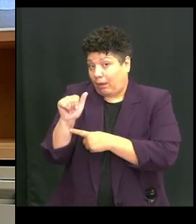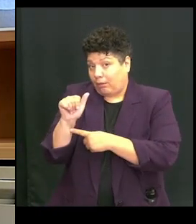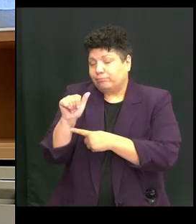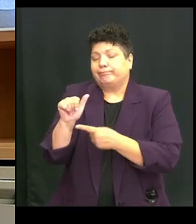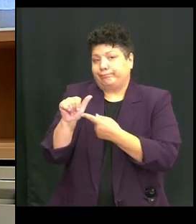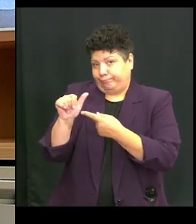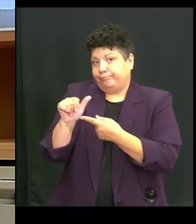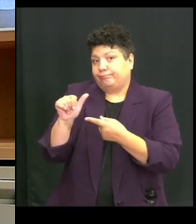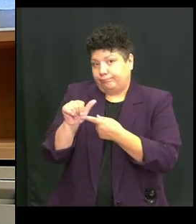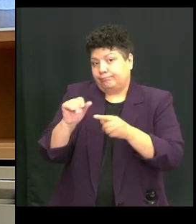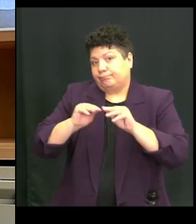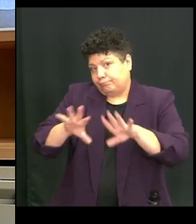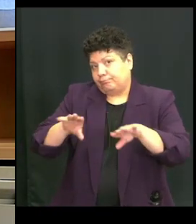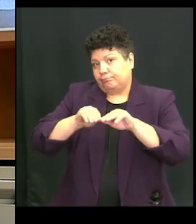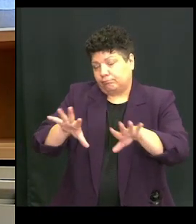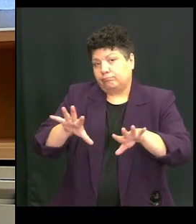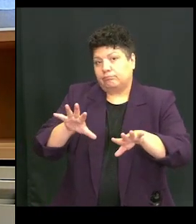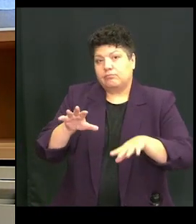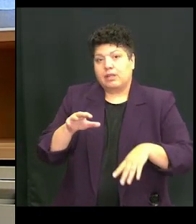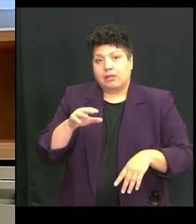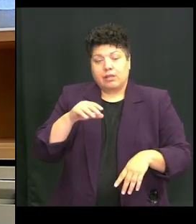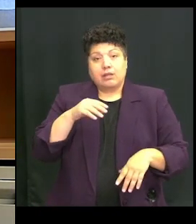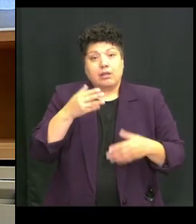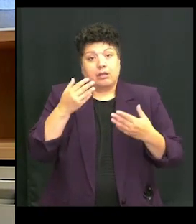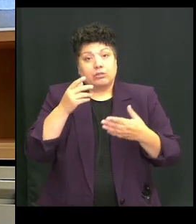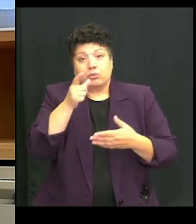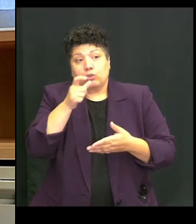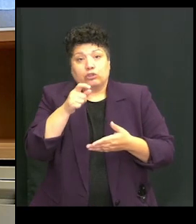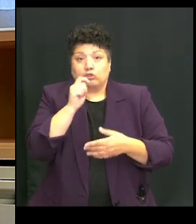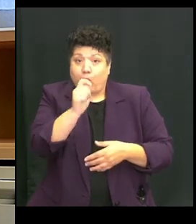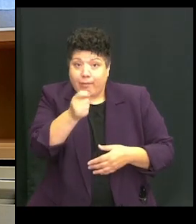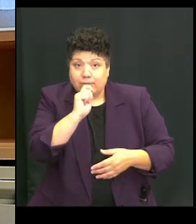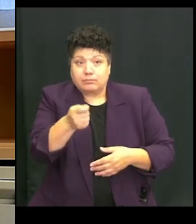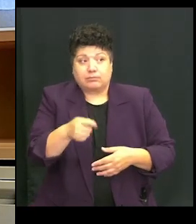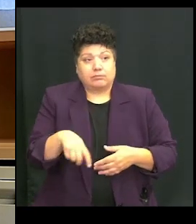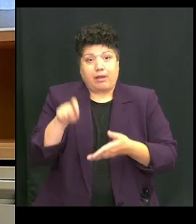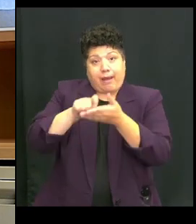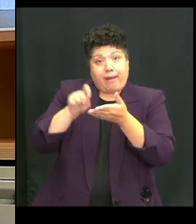Journalists and editors have commercial incentive to hype up political conflict.